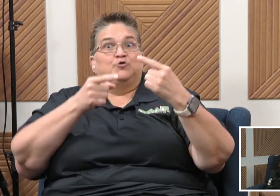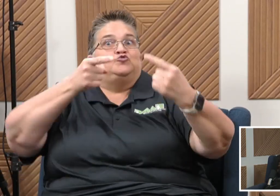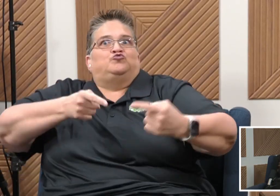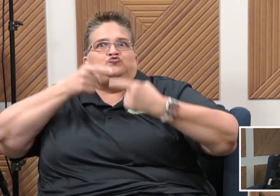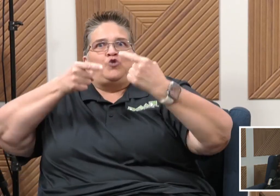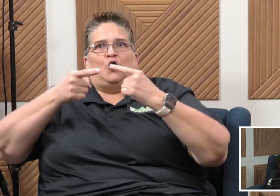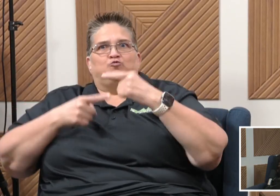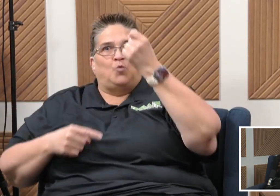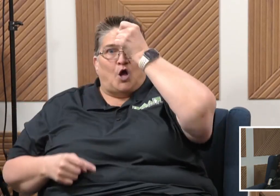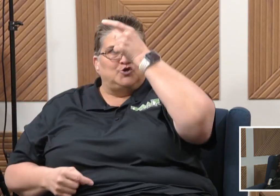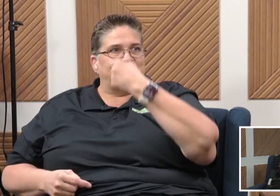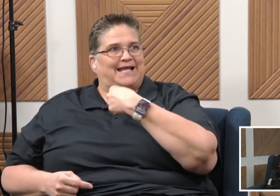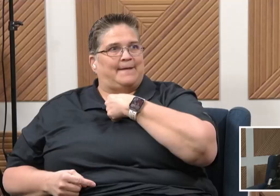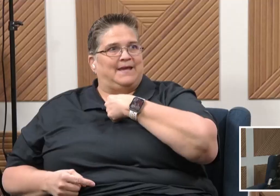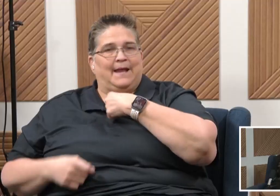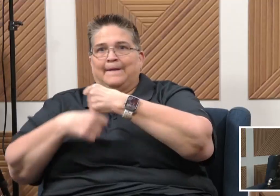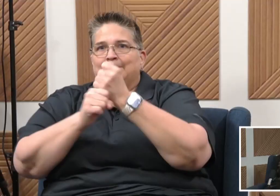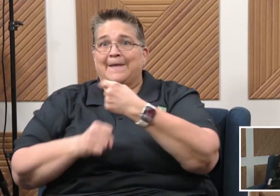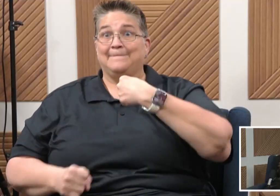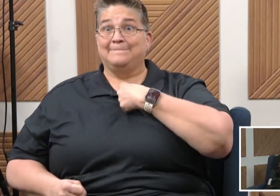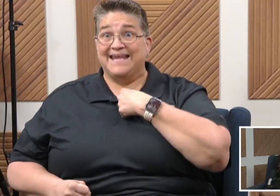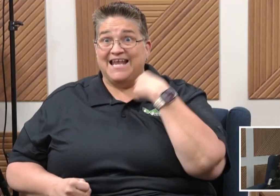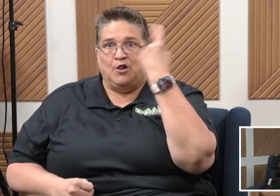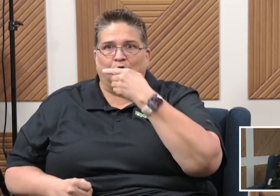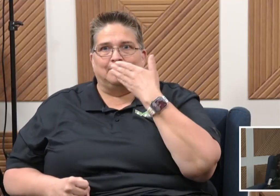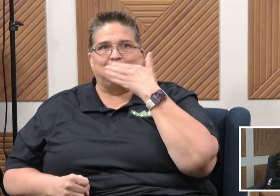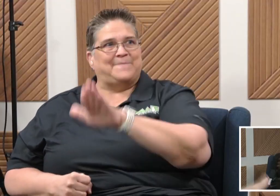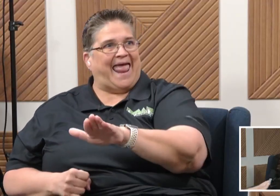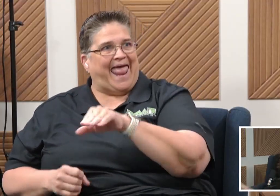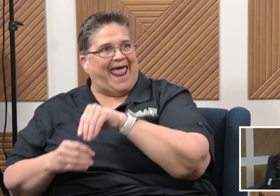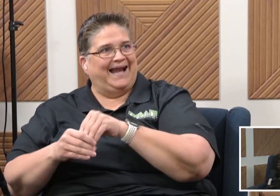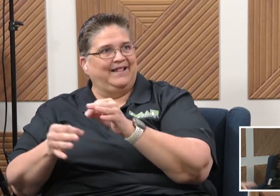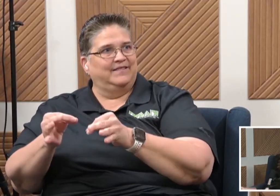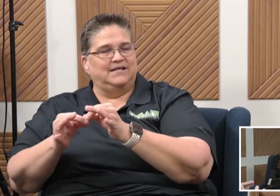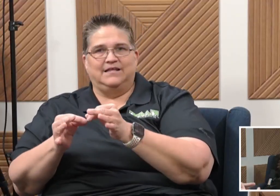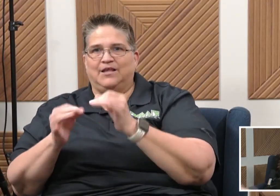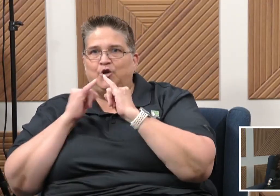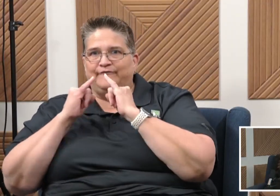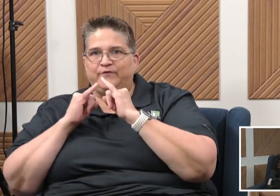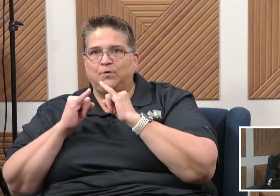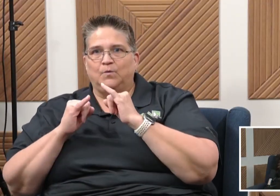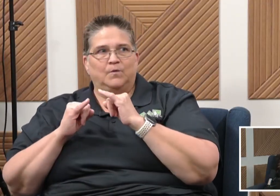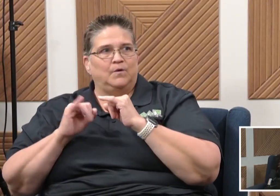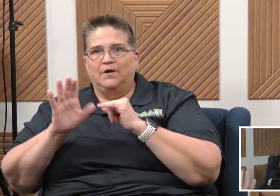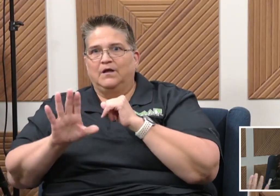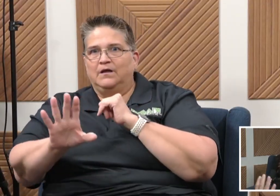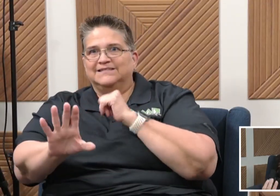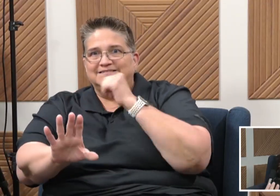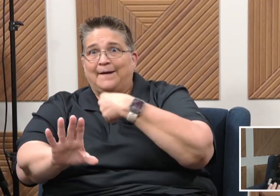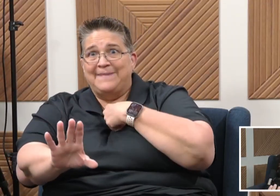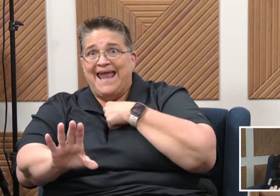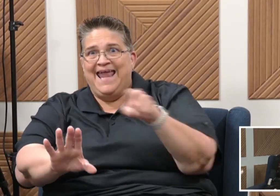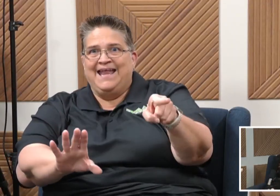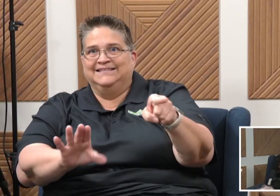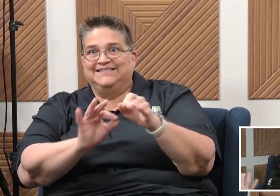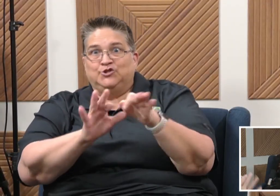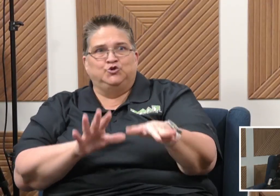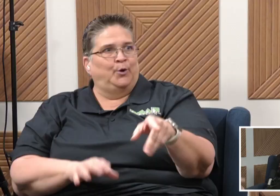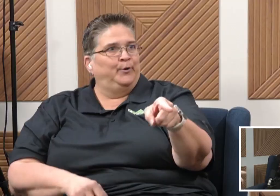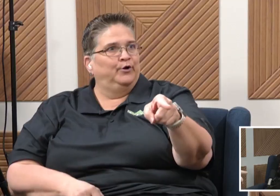The interpreter struggling to understand what I'm saying, making me look bad in the interview. When it's not me, it's the interpreter.